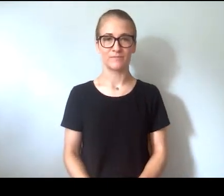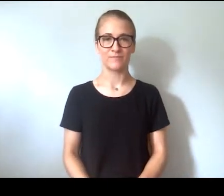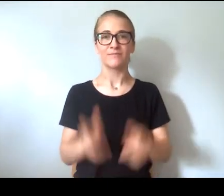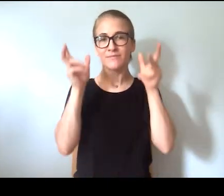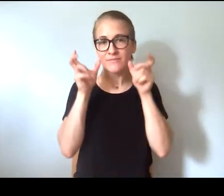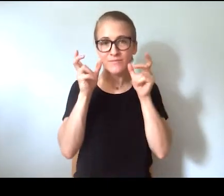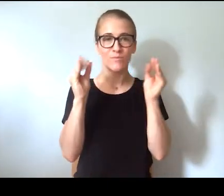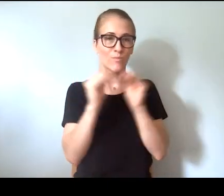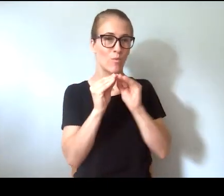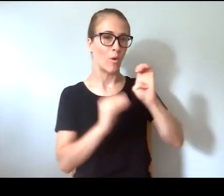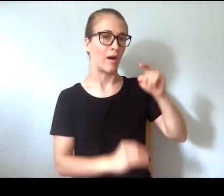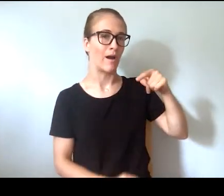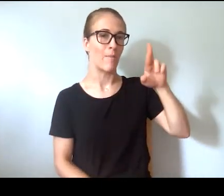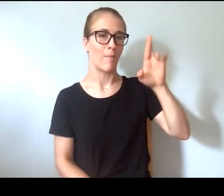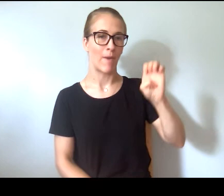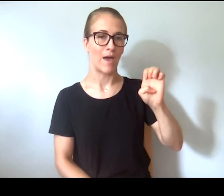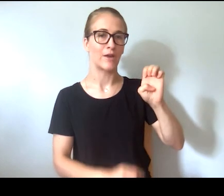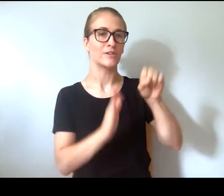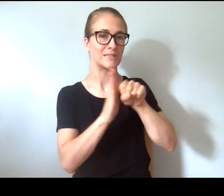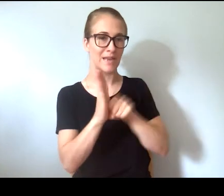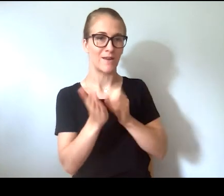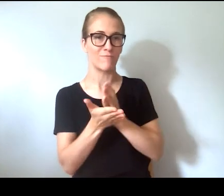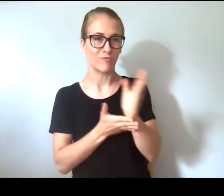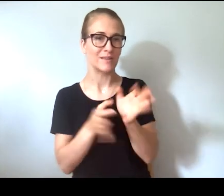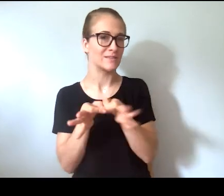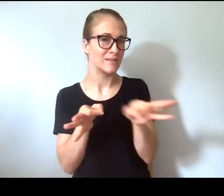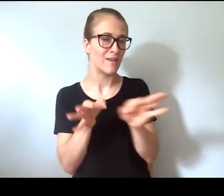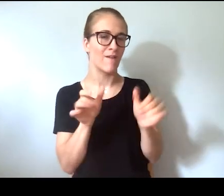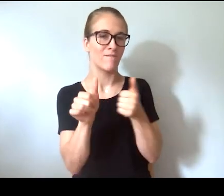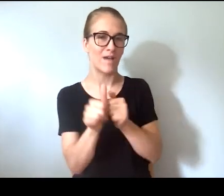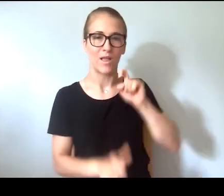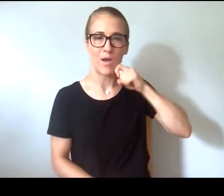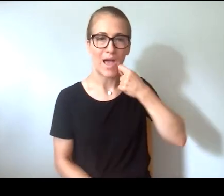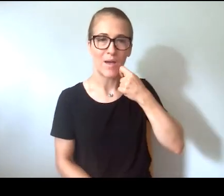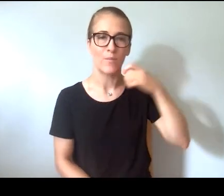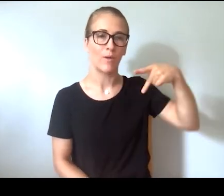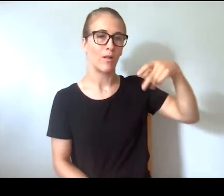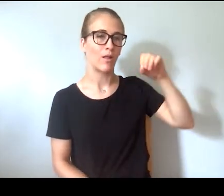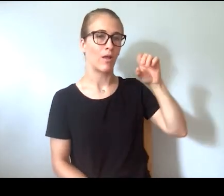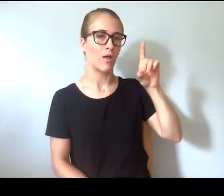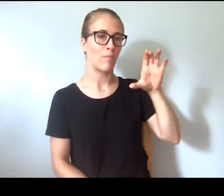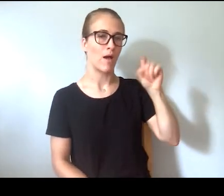To listen to more Empire State of Rights: Closed Captioned, follow us on Apple Podcasts and Spotify.